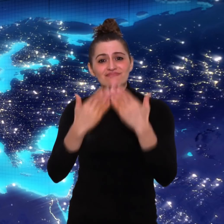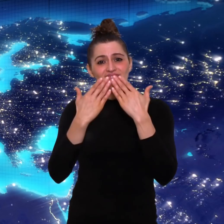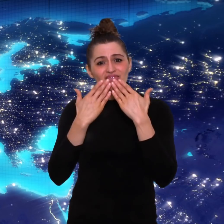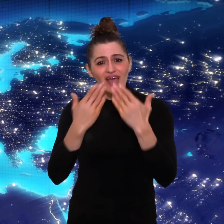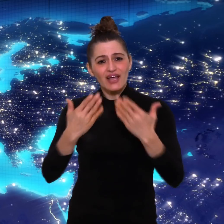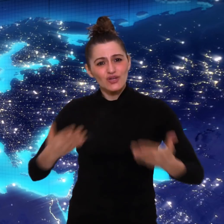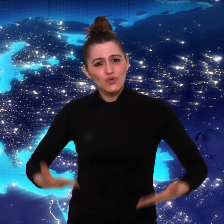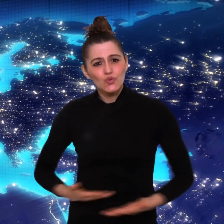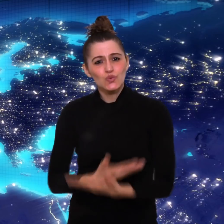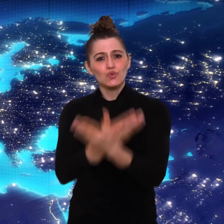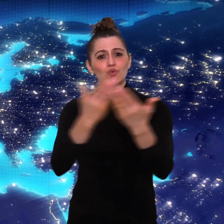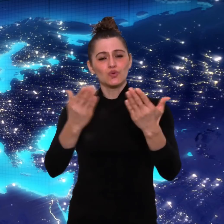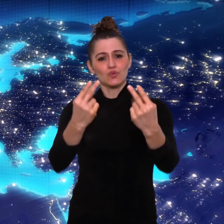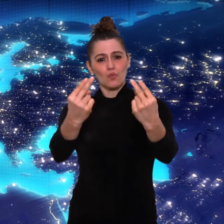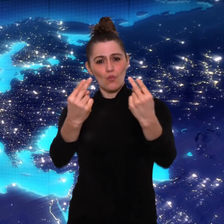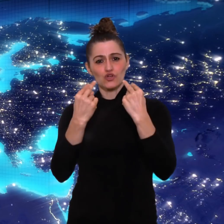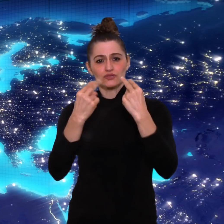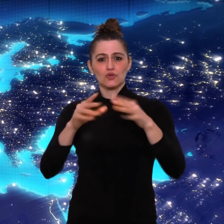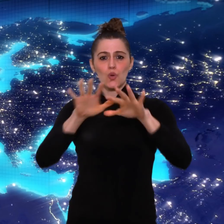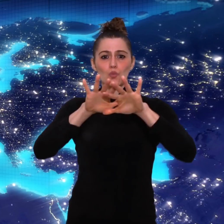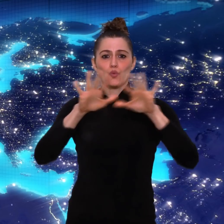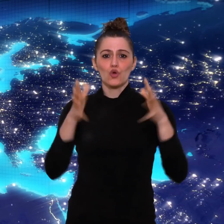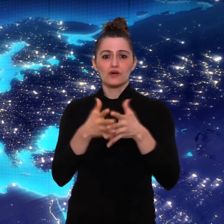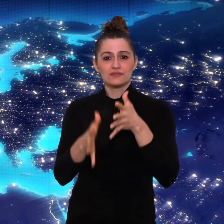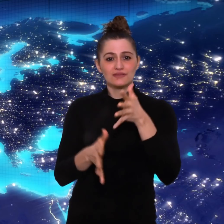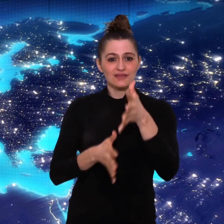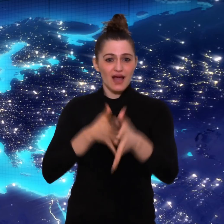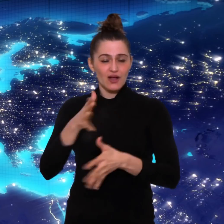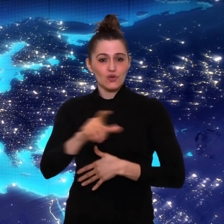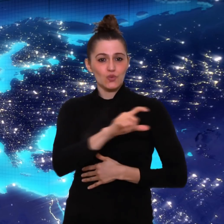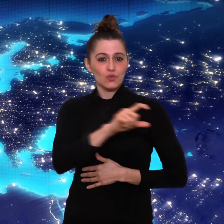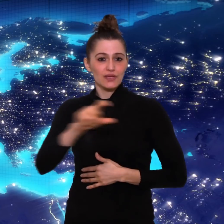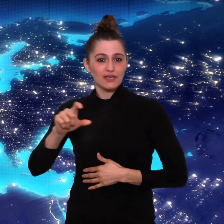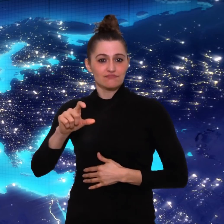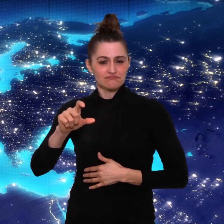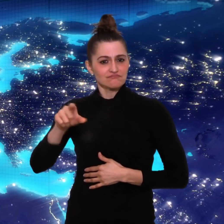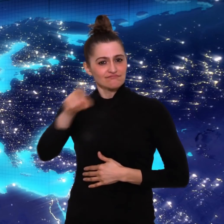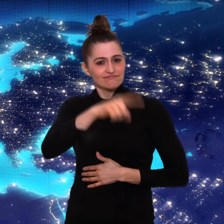Thank you for watching WorldSign Week,